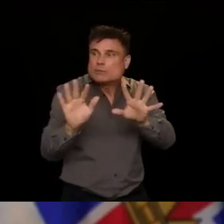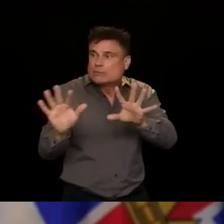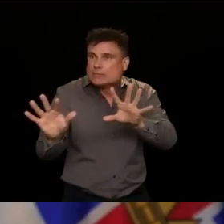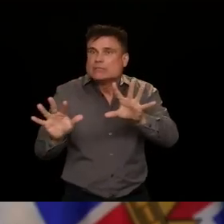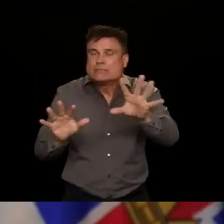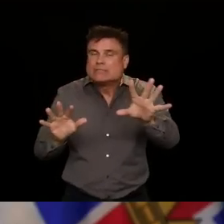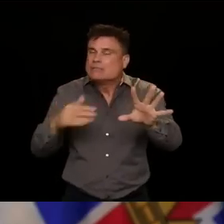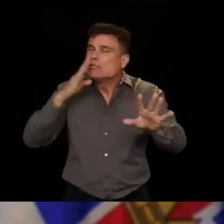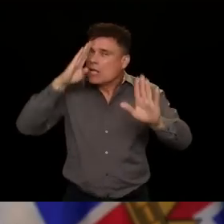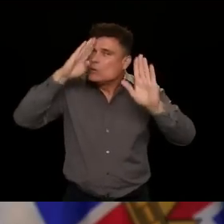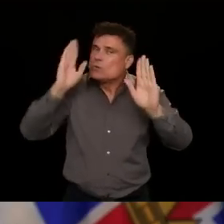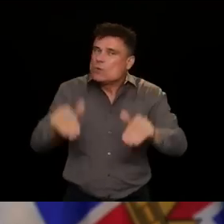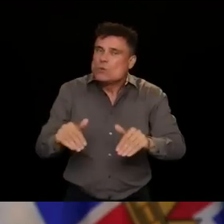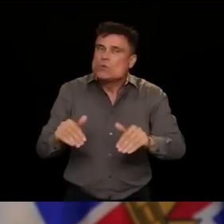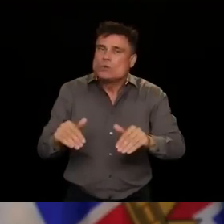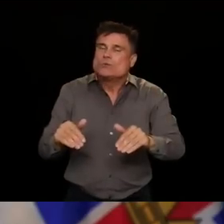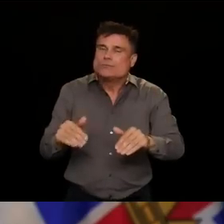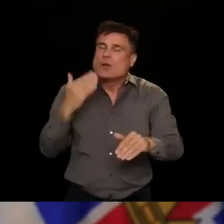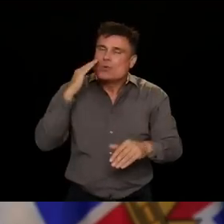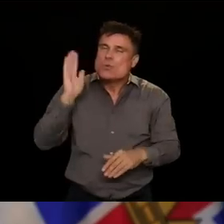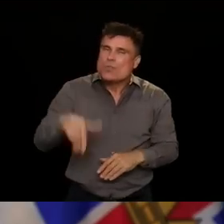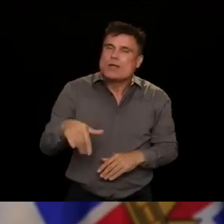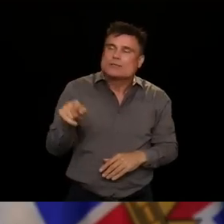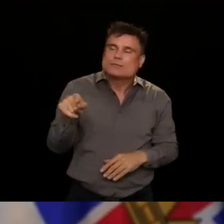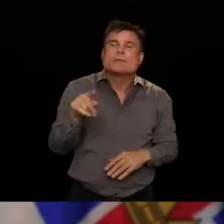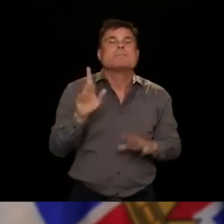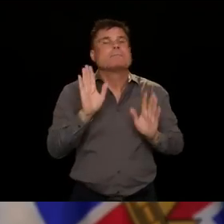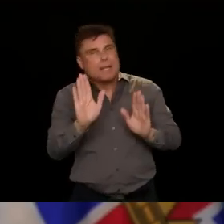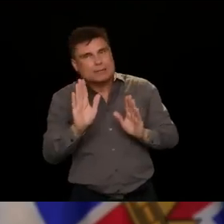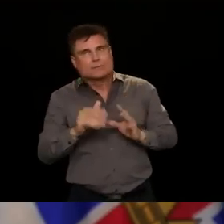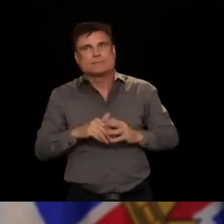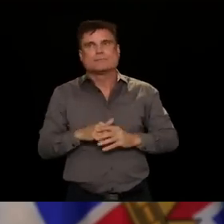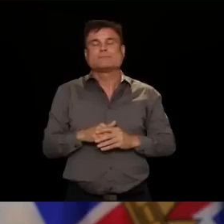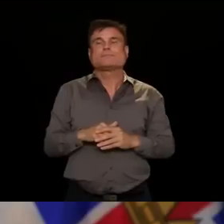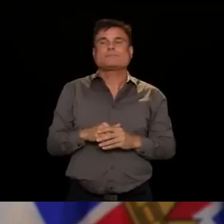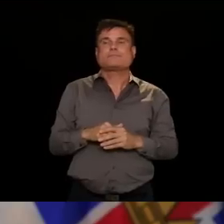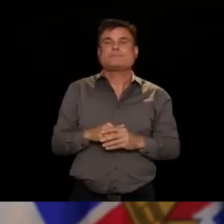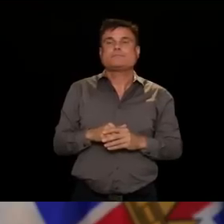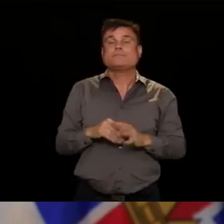homes, we have more cases that spread and we will have to manage